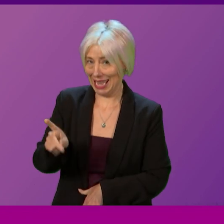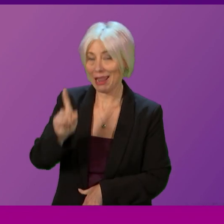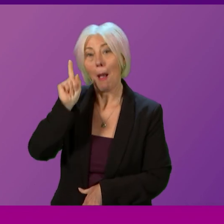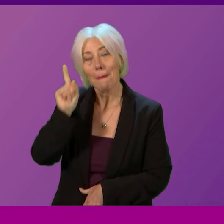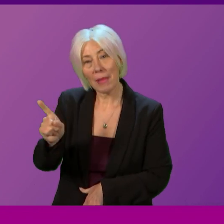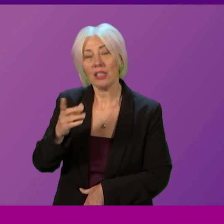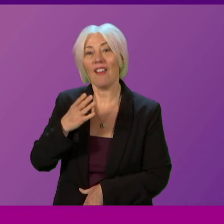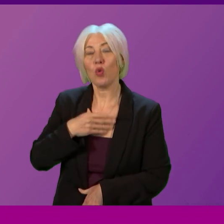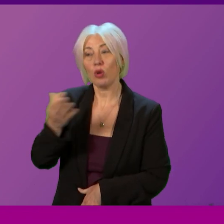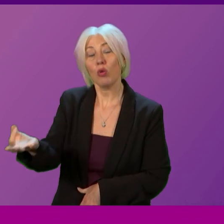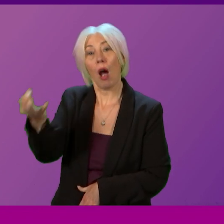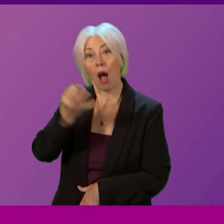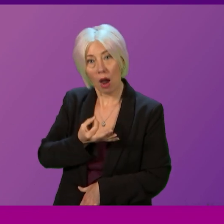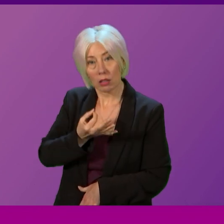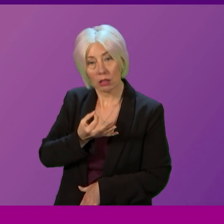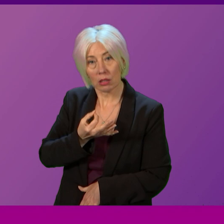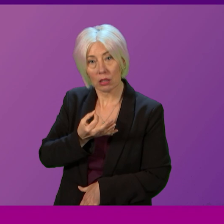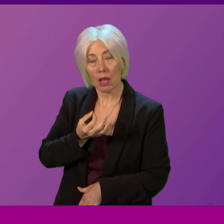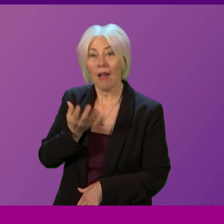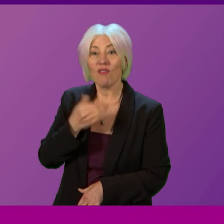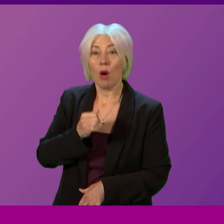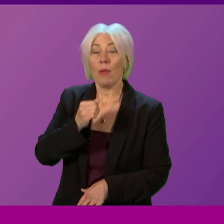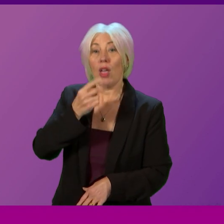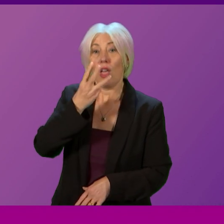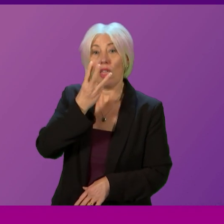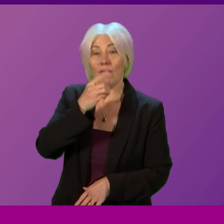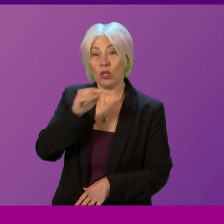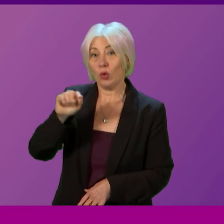However, members who want to ask a supplementary to questions 3 to 7 should press their buttons